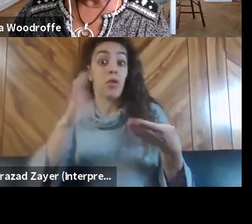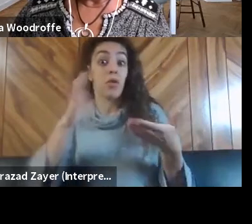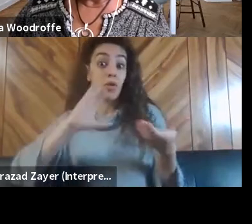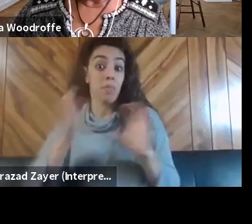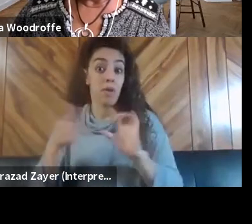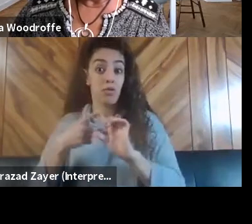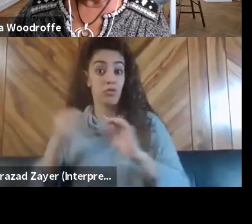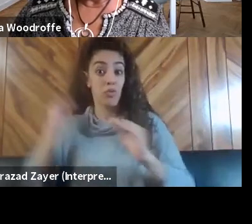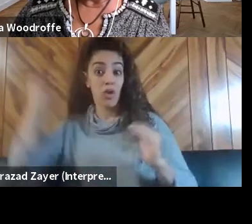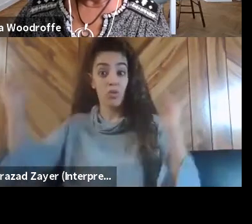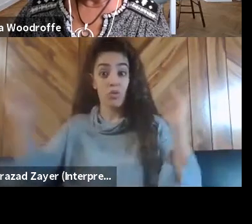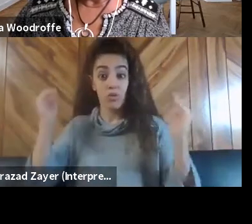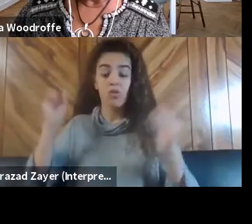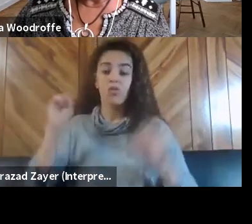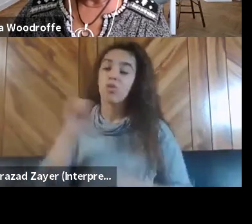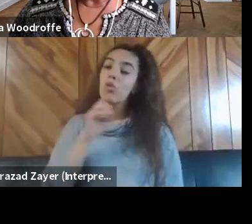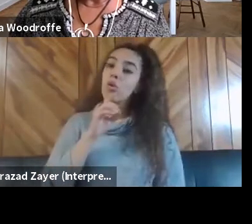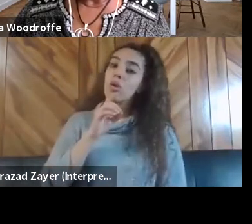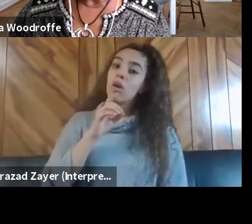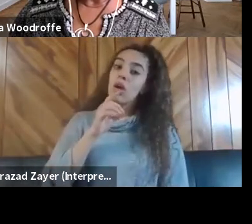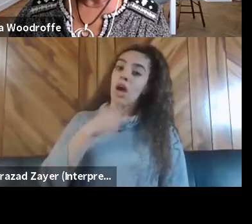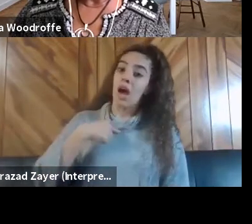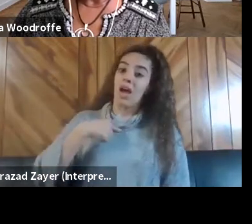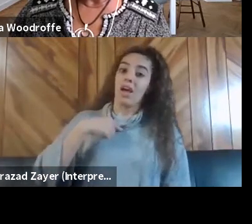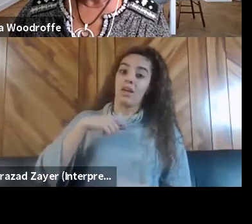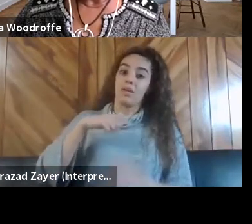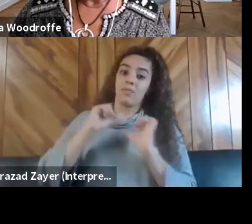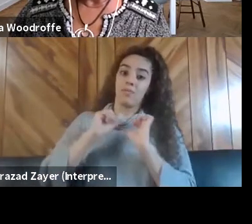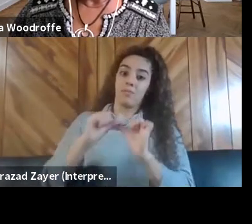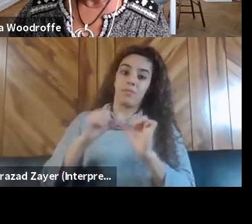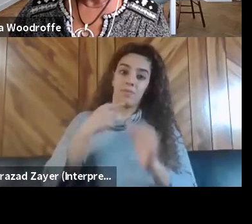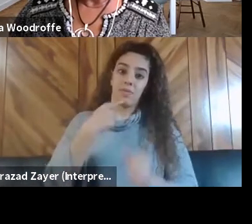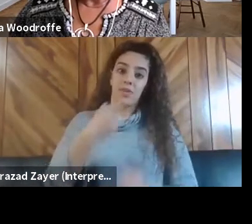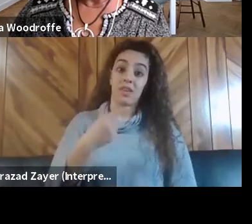I always say no, if there are two things that you can't do,